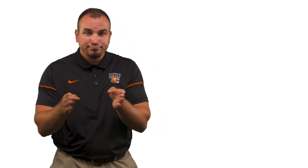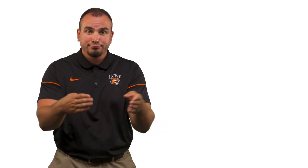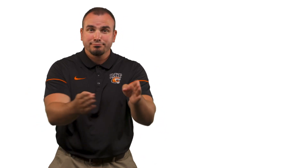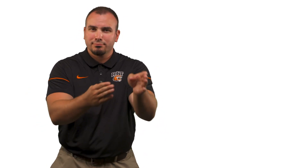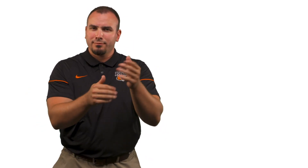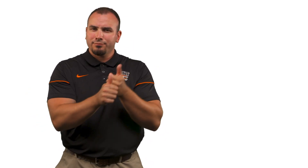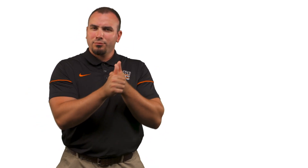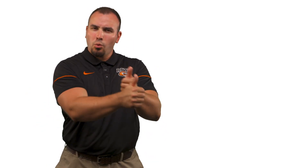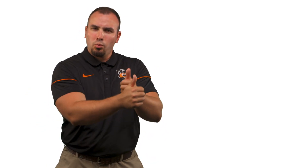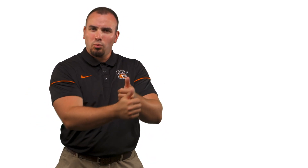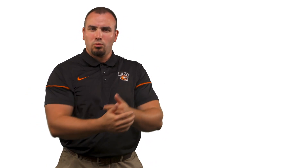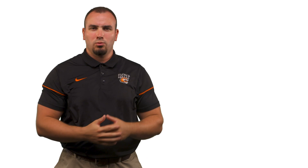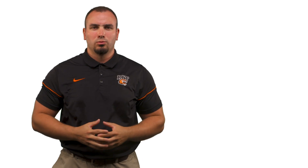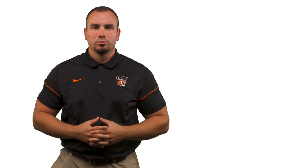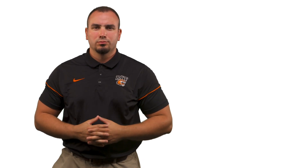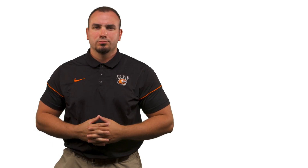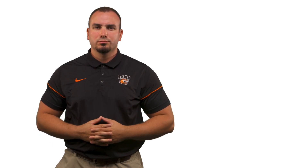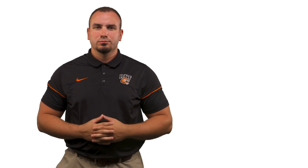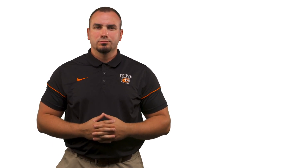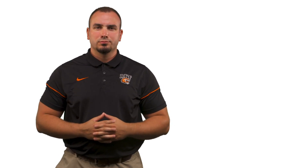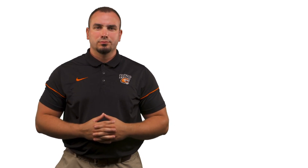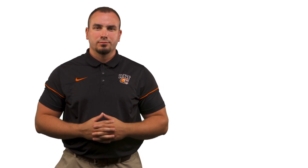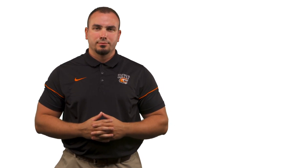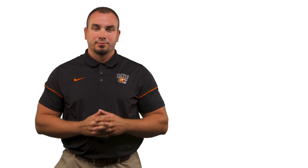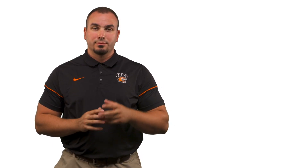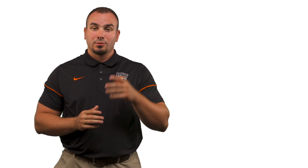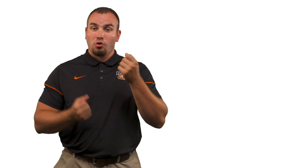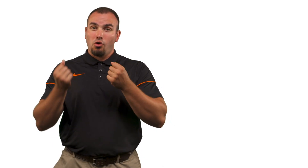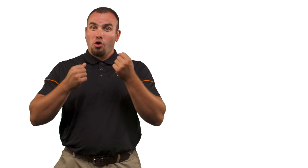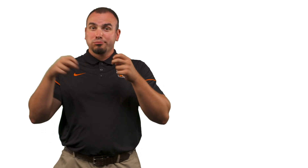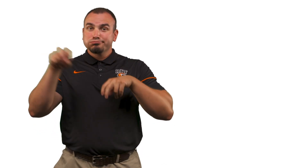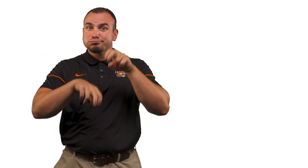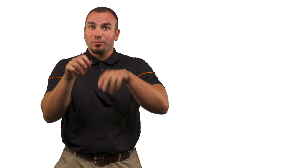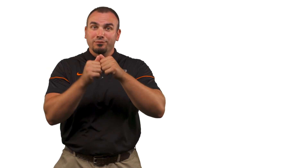Follow queuing line markers and physical distancing signage.